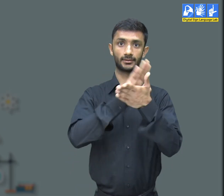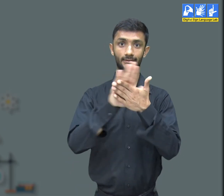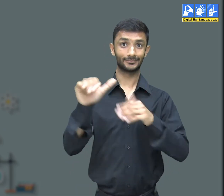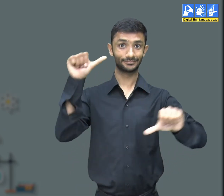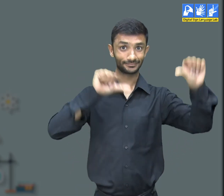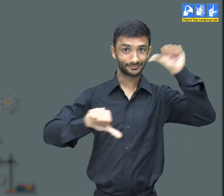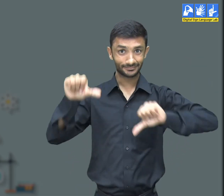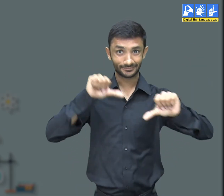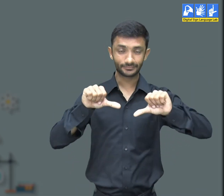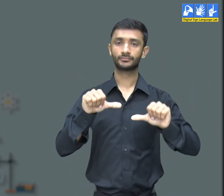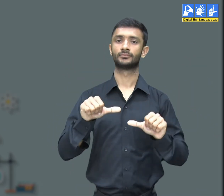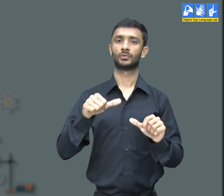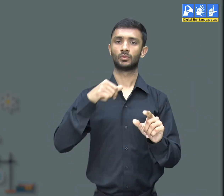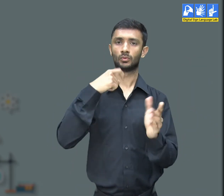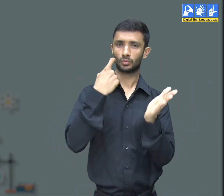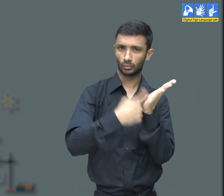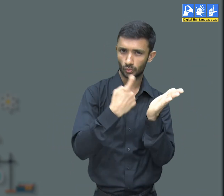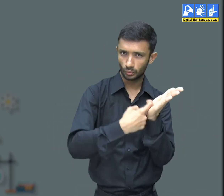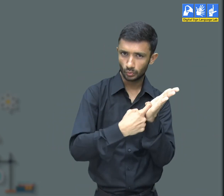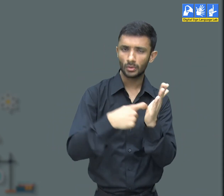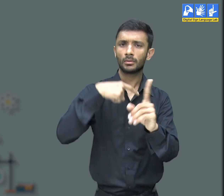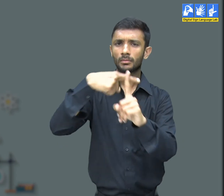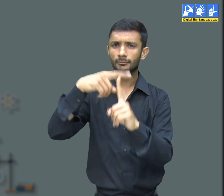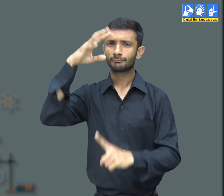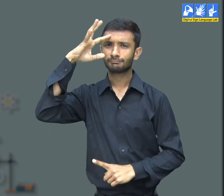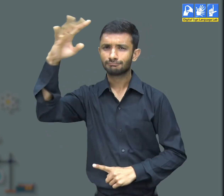In physics, there are certain laws and theories